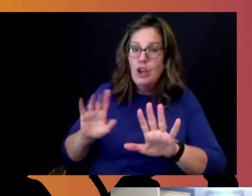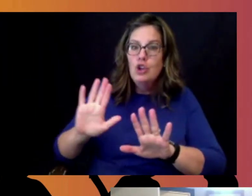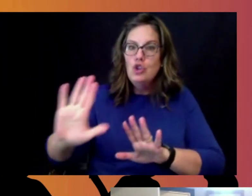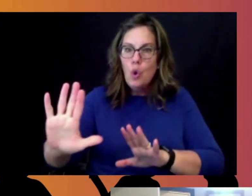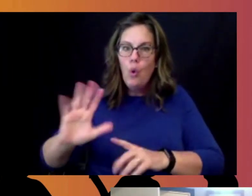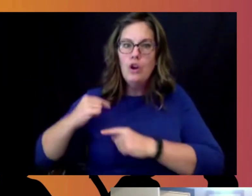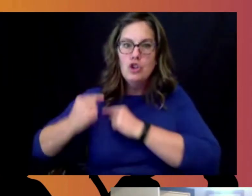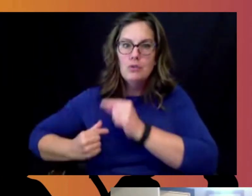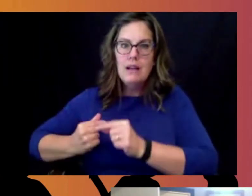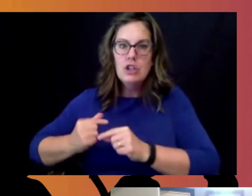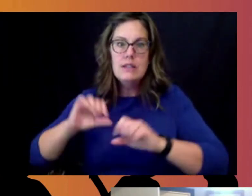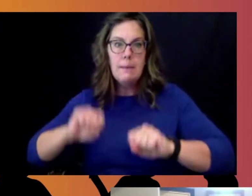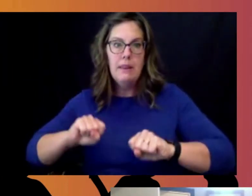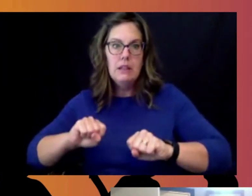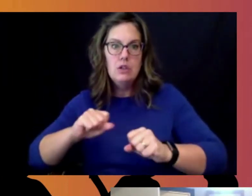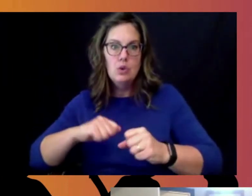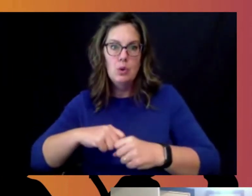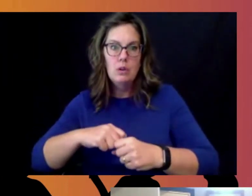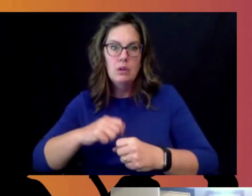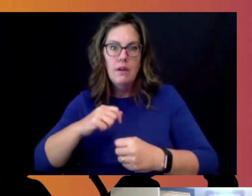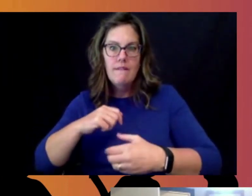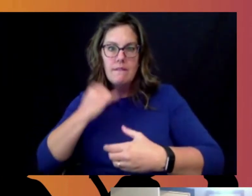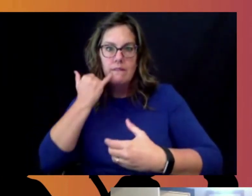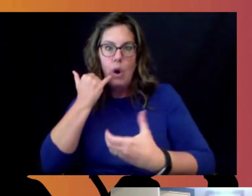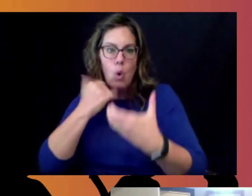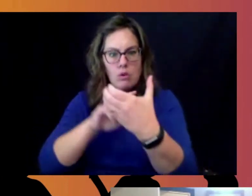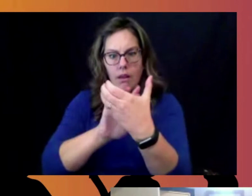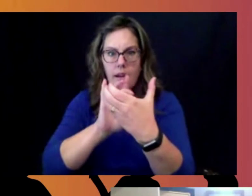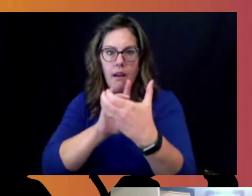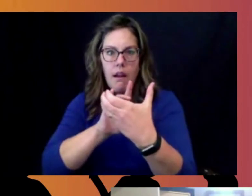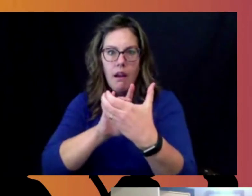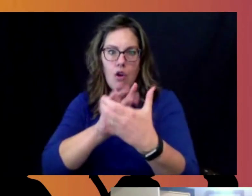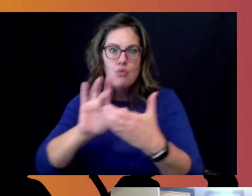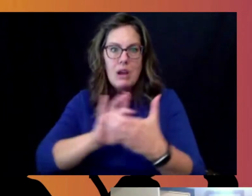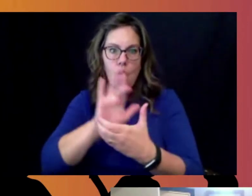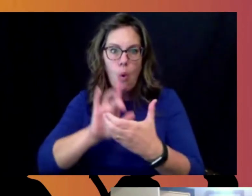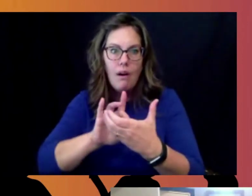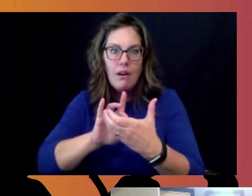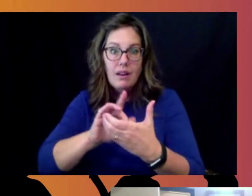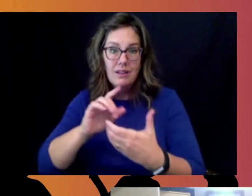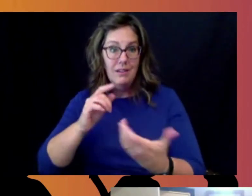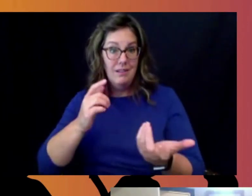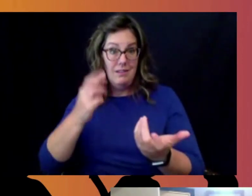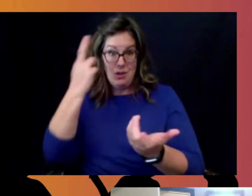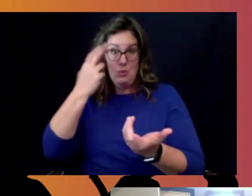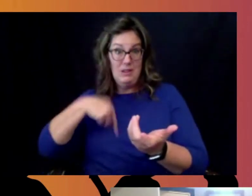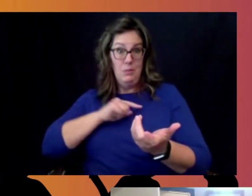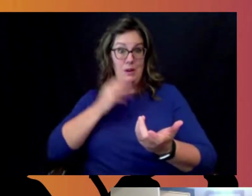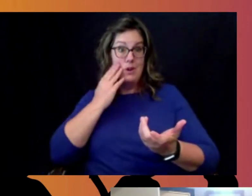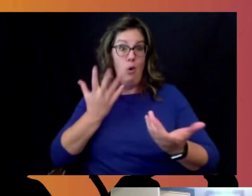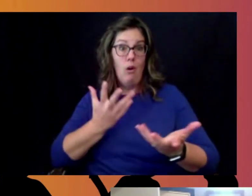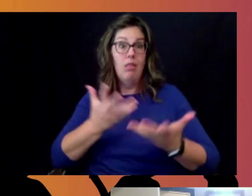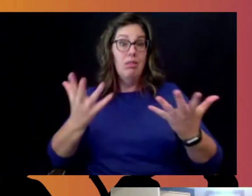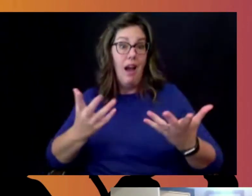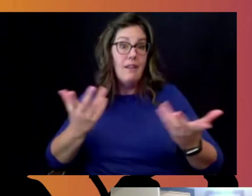and record things in a split second is the reason we know a lot of what's happening um so i think